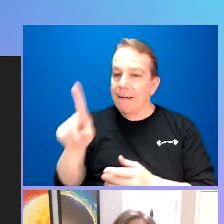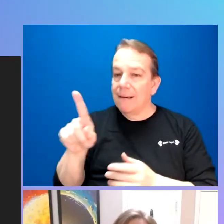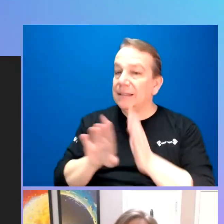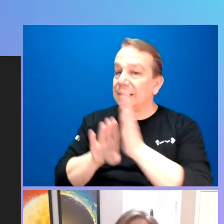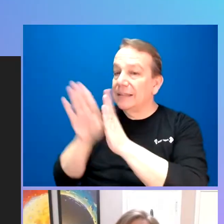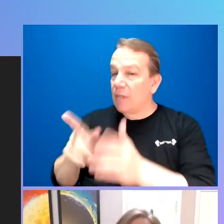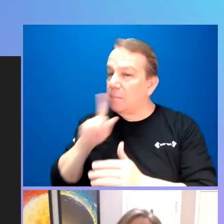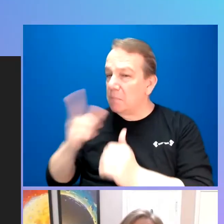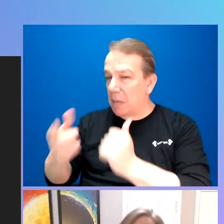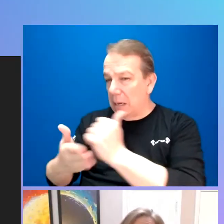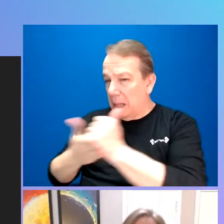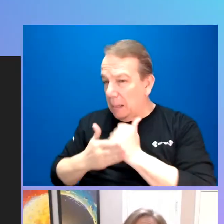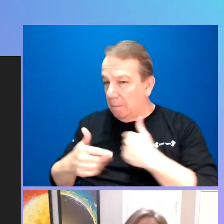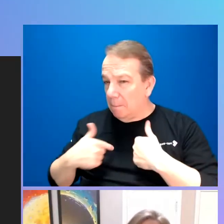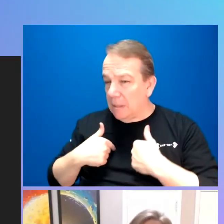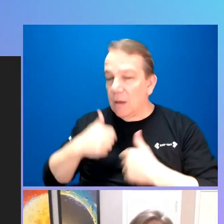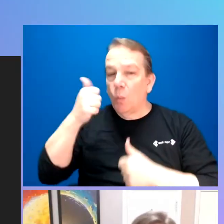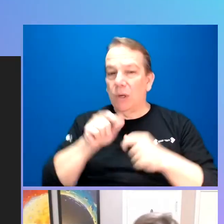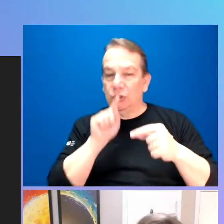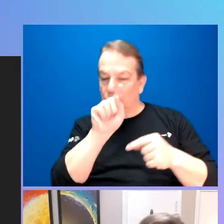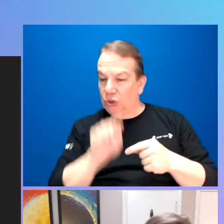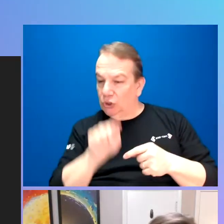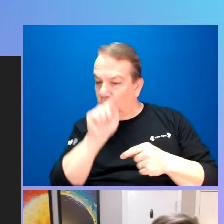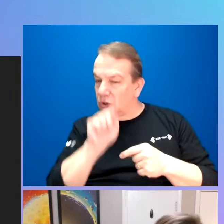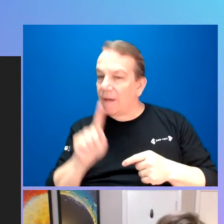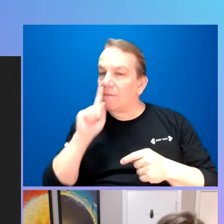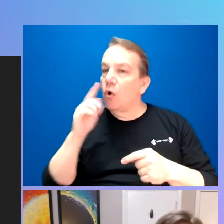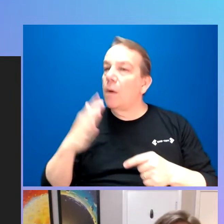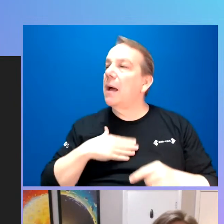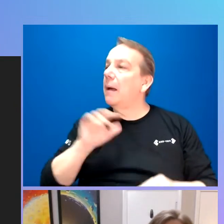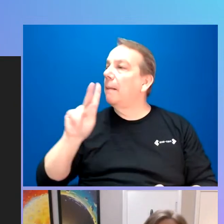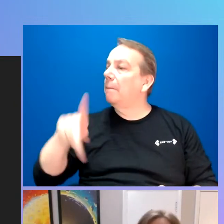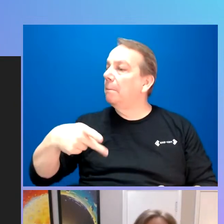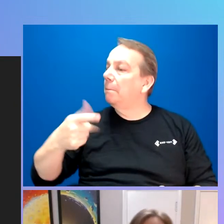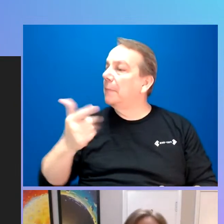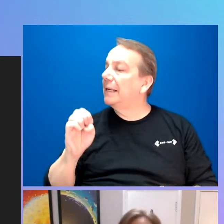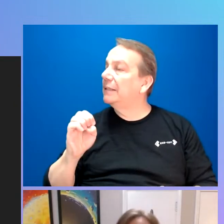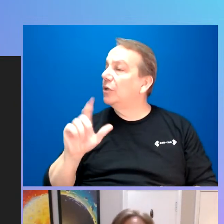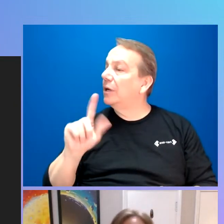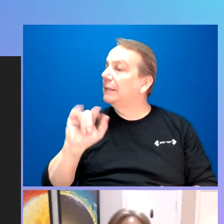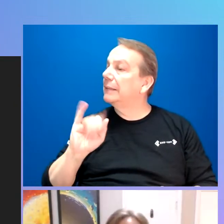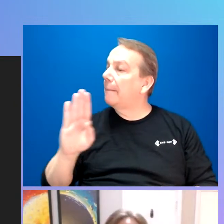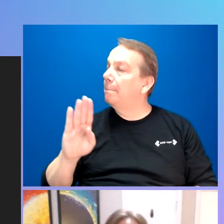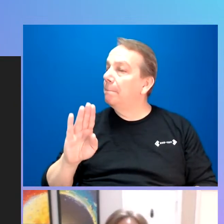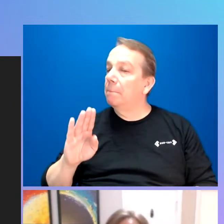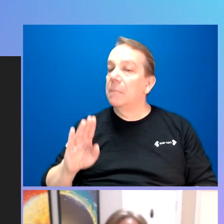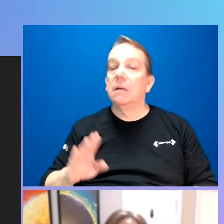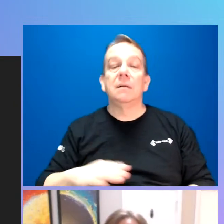for help. I might ask which component should I use for my page tabs? And she might respond